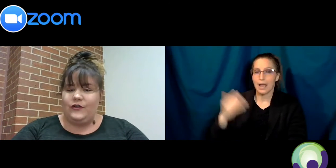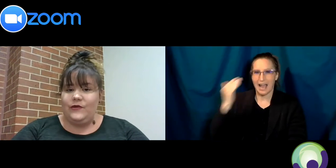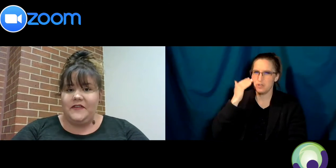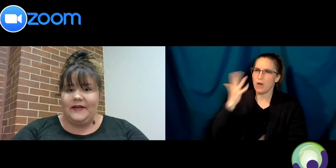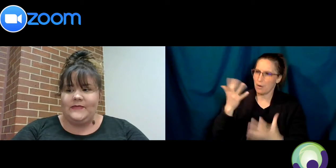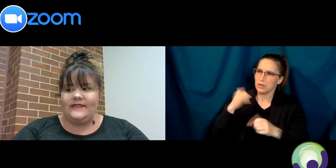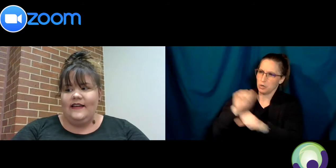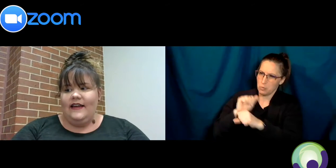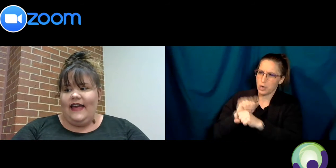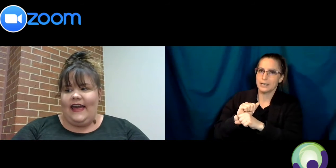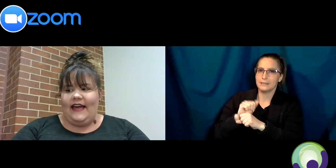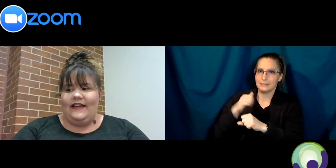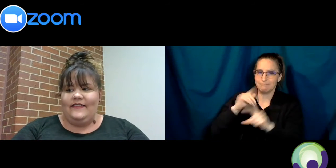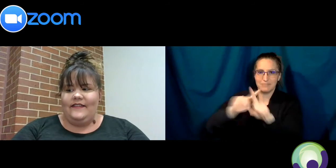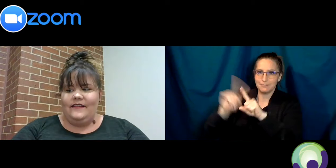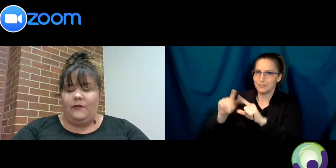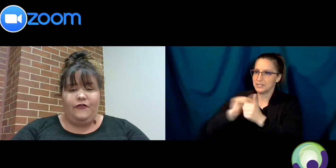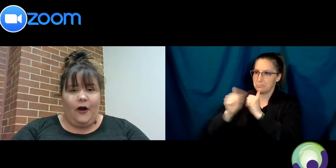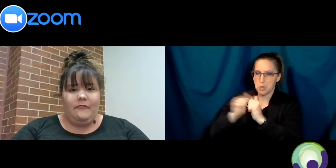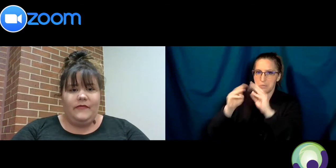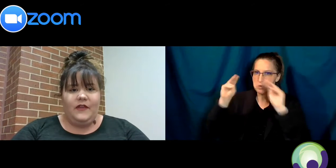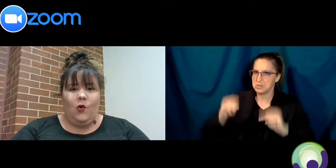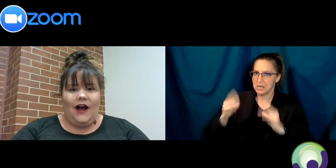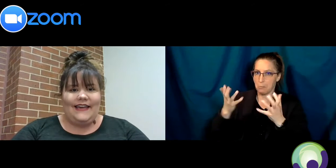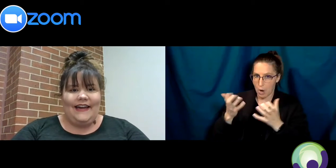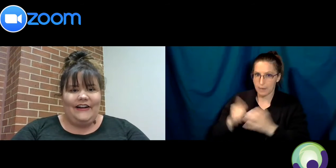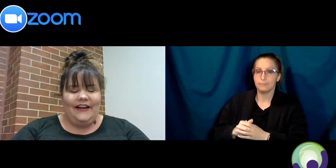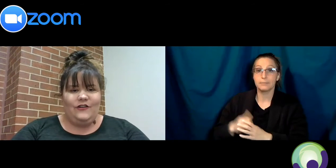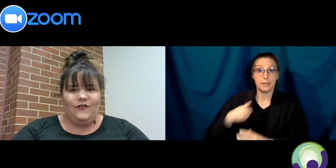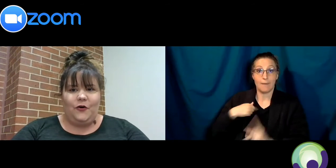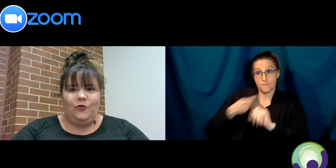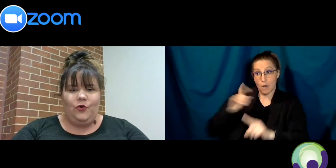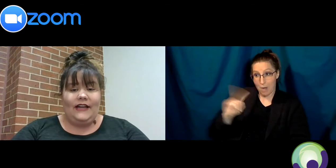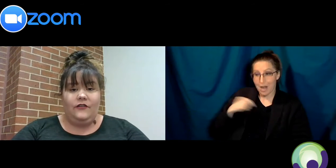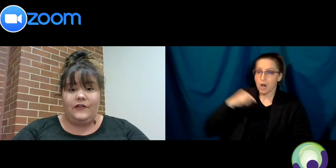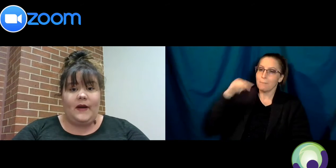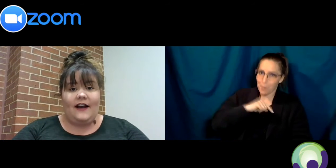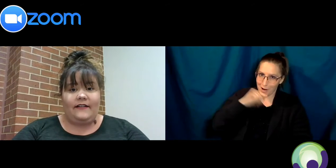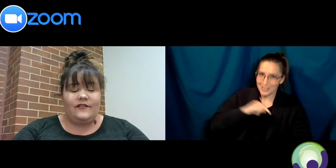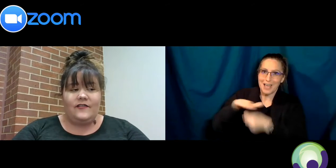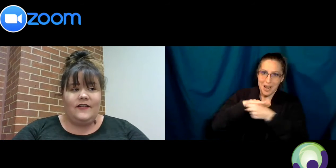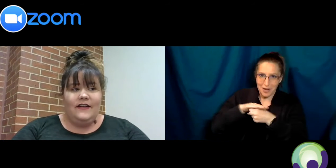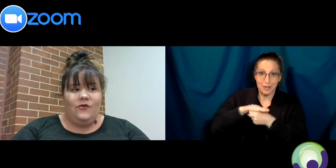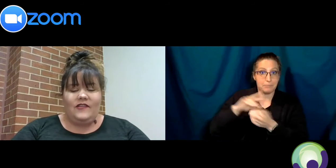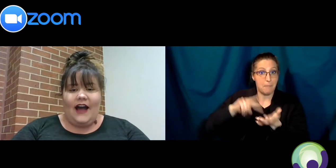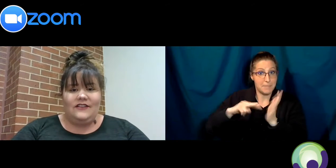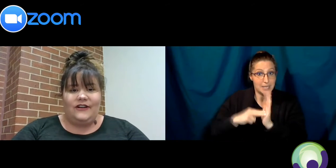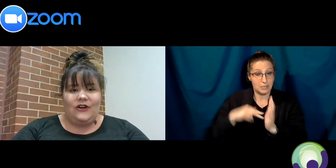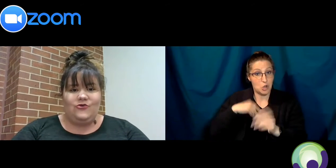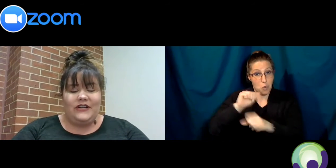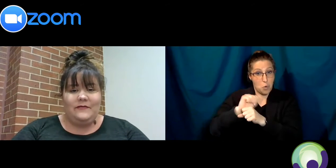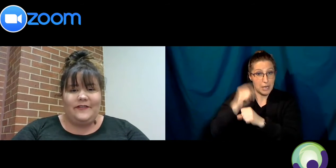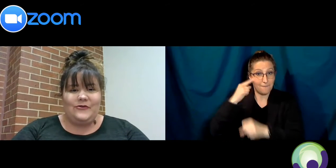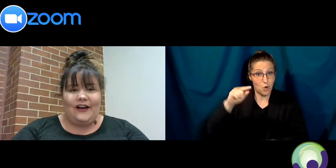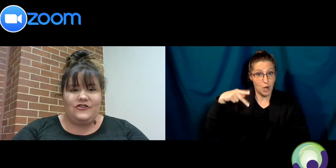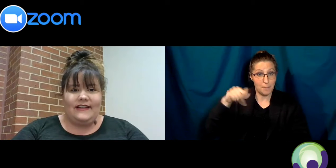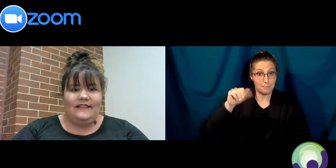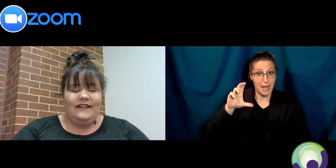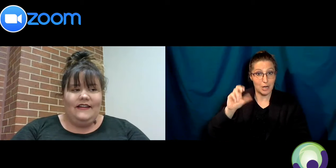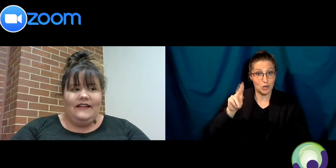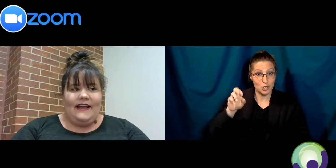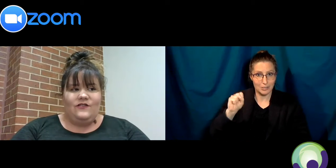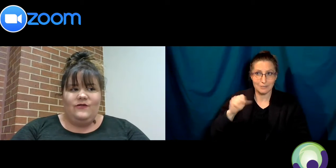museums and I'm from the Milwaukee area, so working for the Packers was kind of a dream situation.